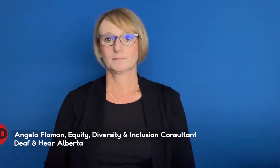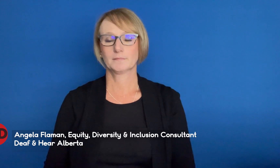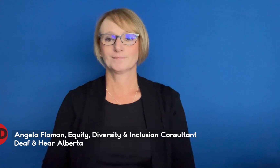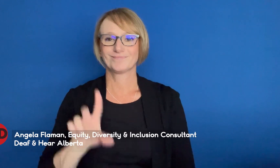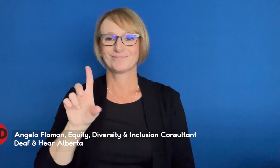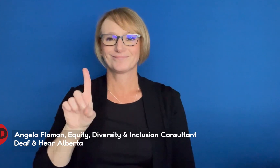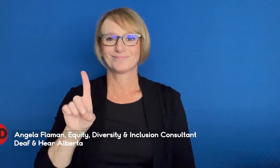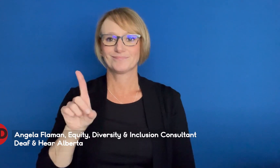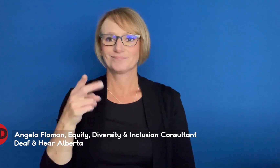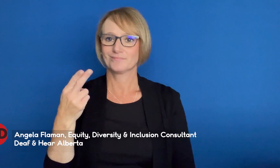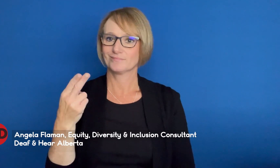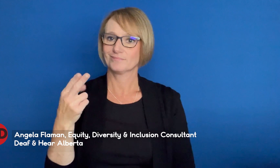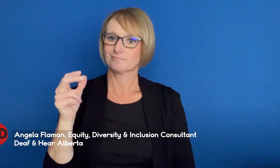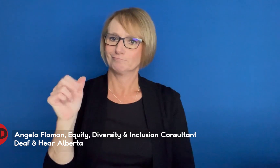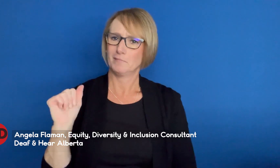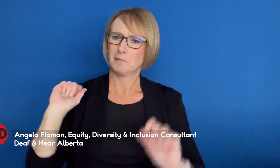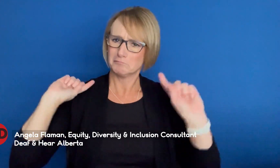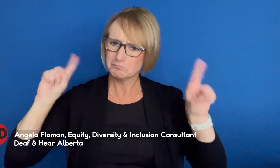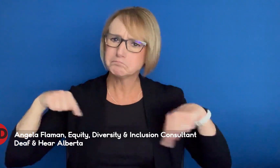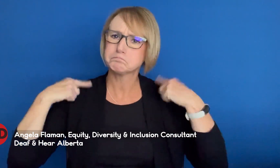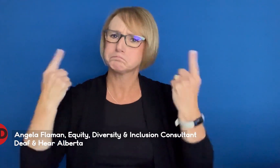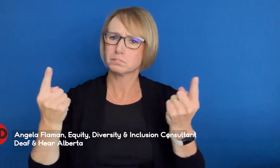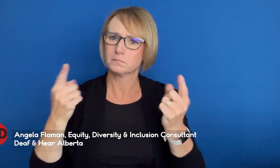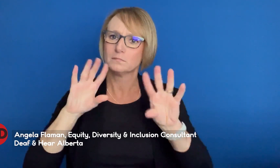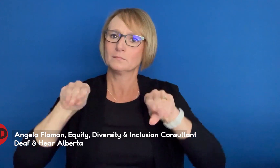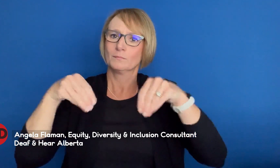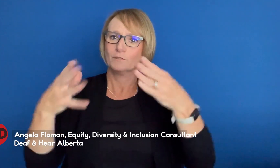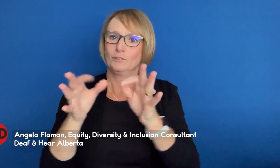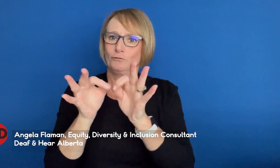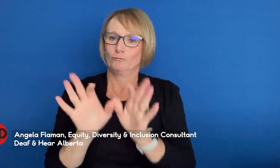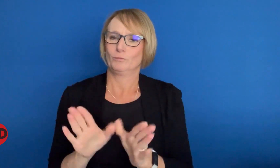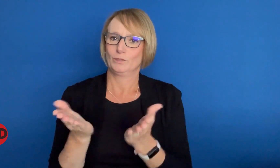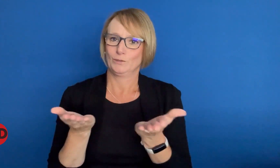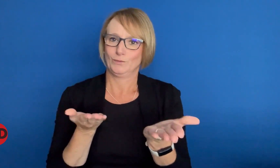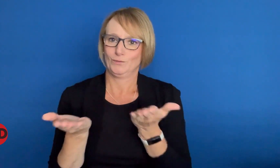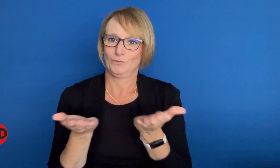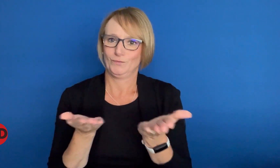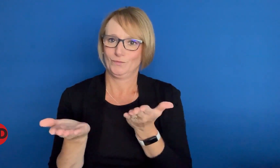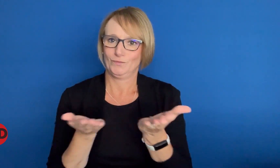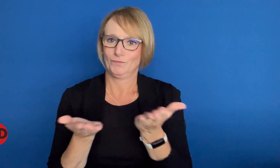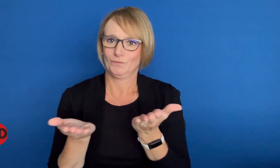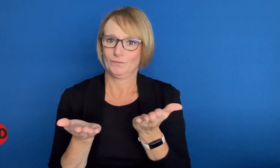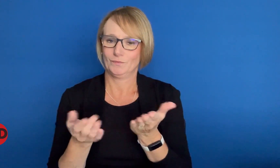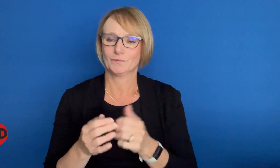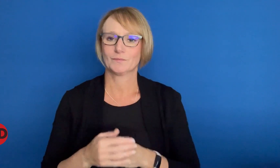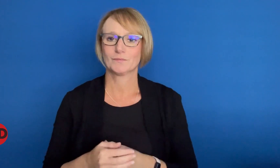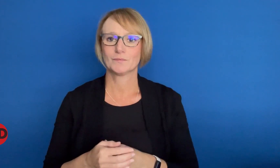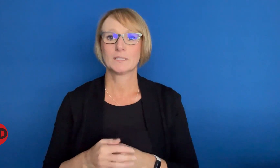DHA provides sign language interpretation services. The Deaf Community